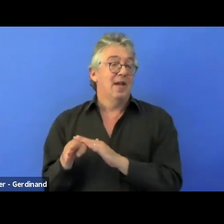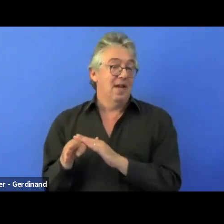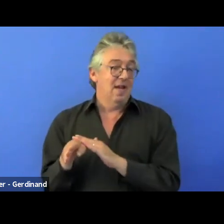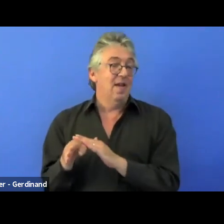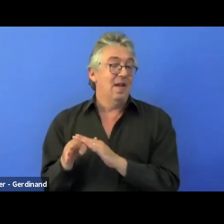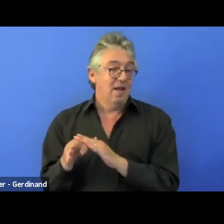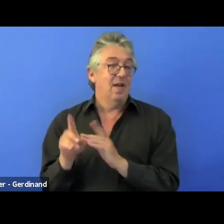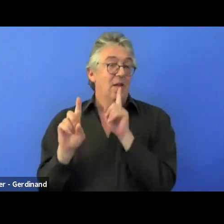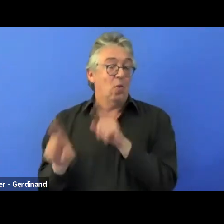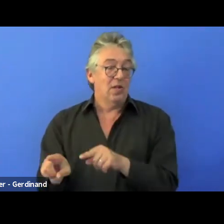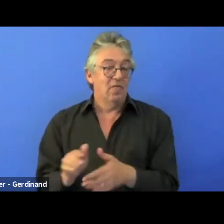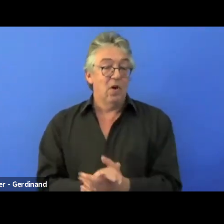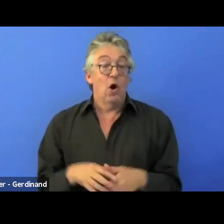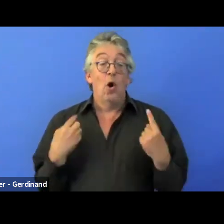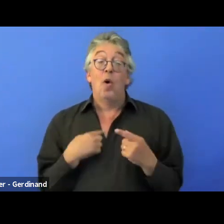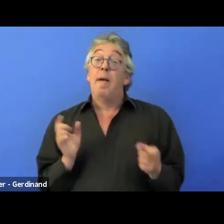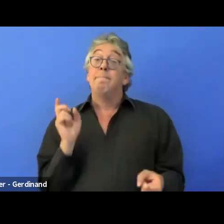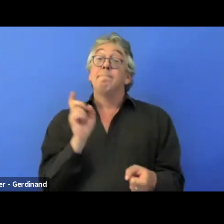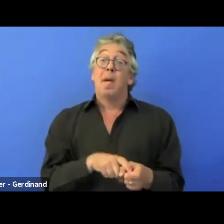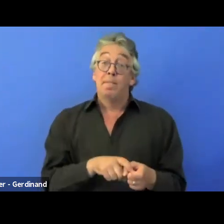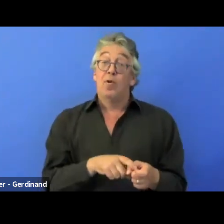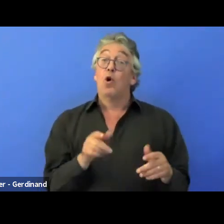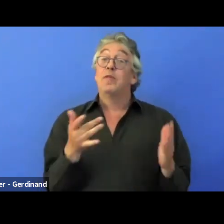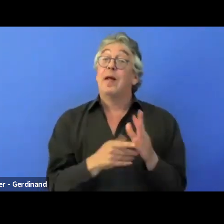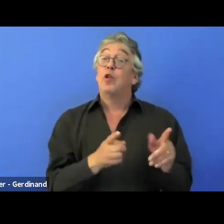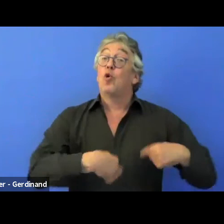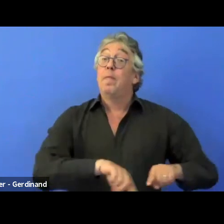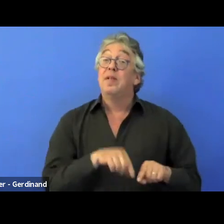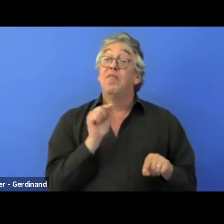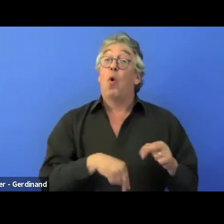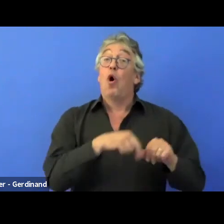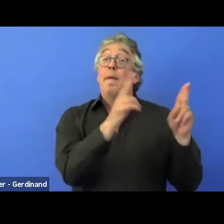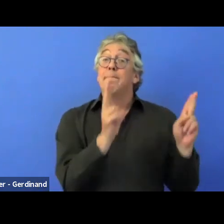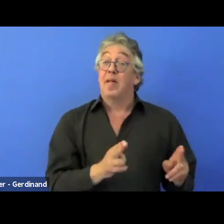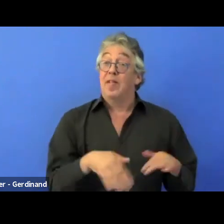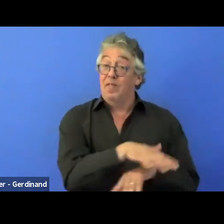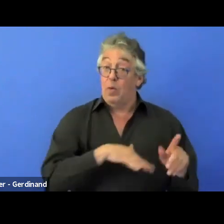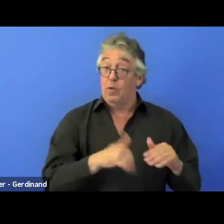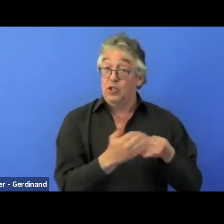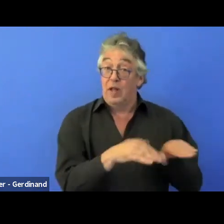And members of the technical committee for the design for all standard. Next slide.